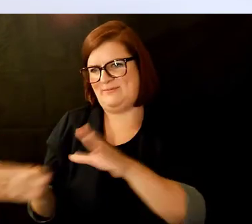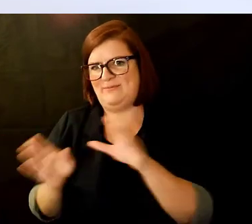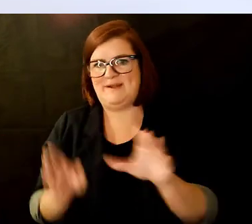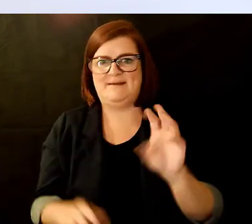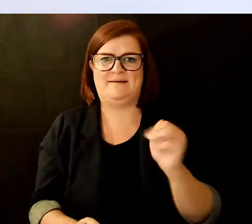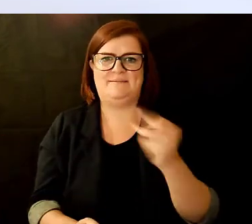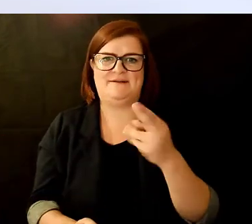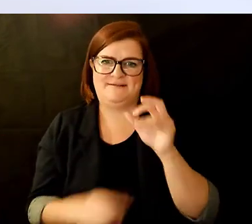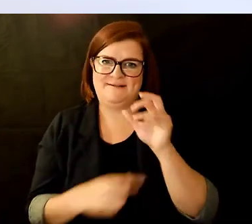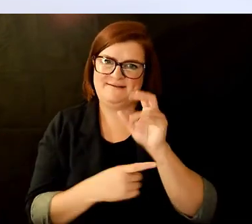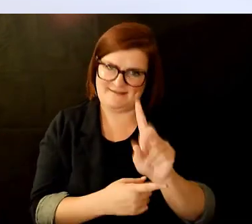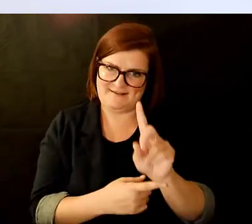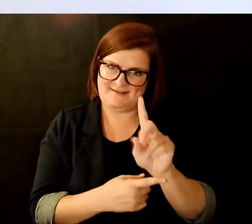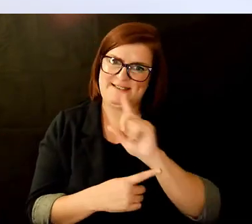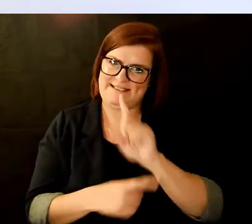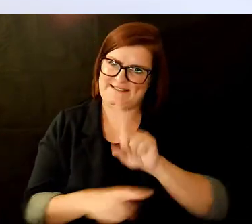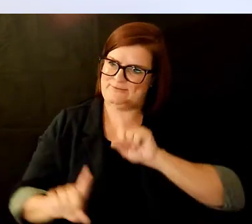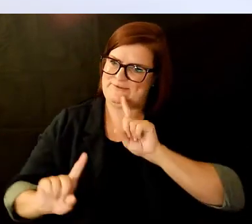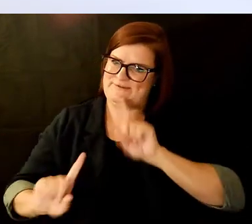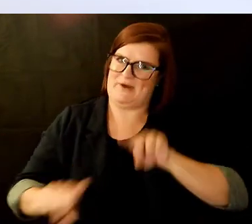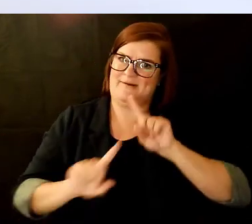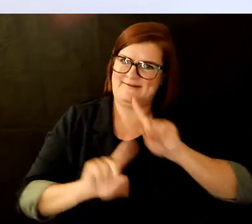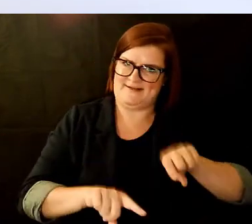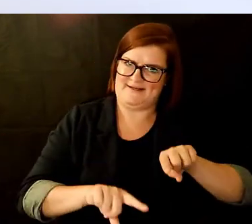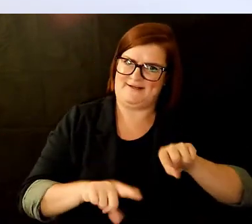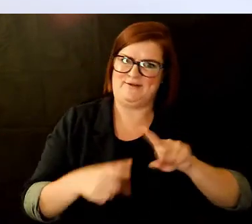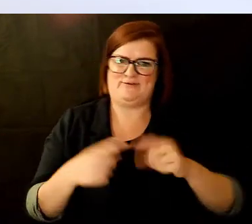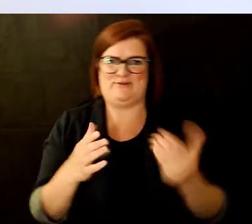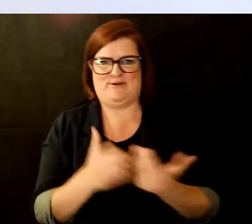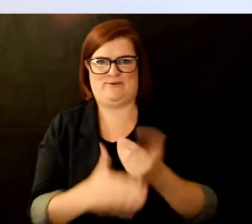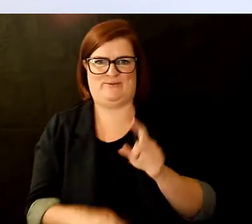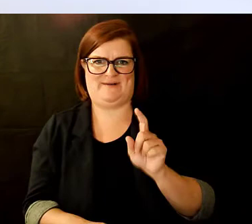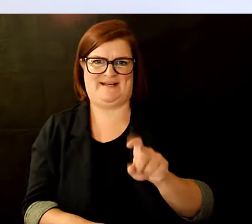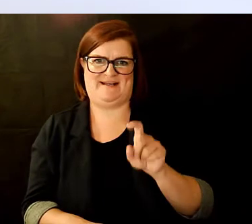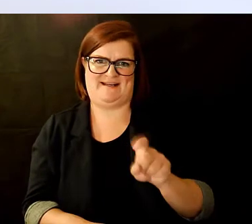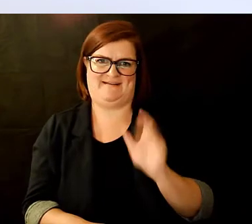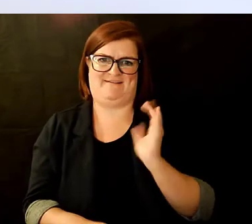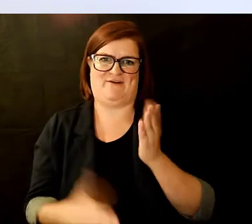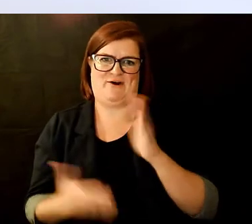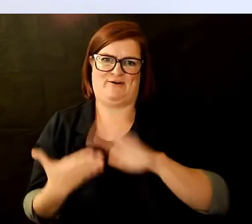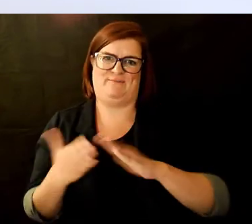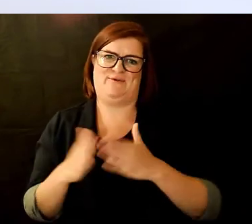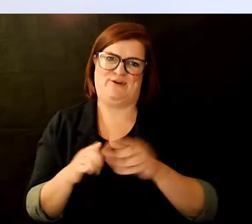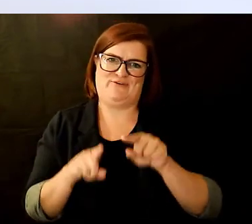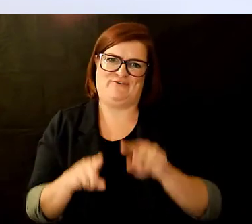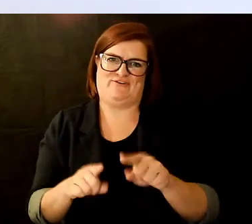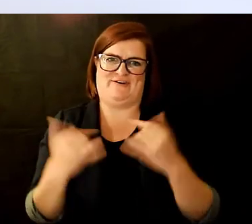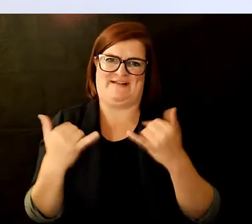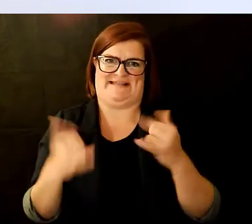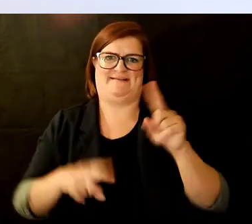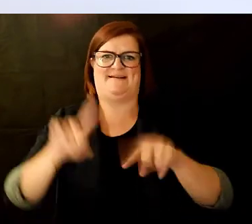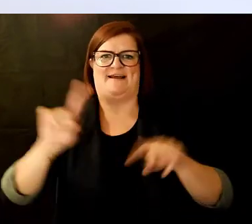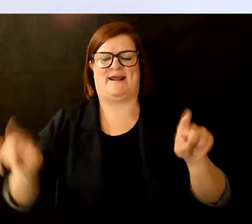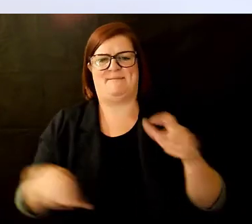is responding to the new needs of our community during these dynamic times.